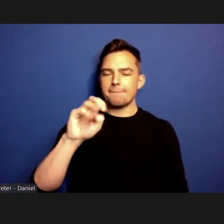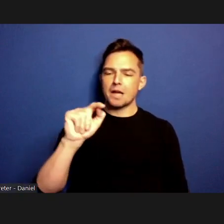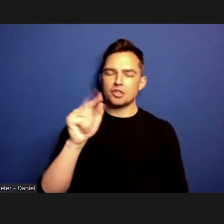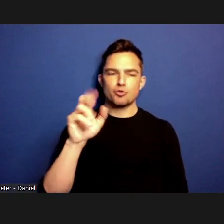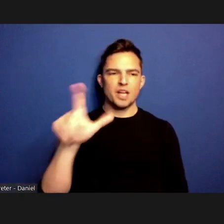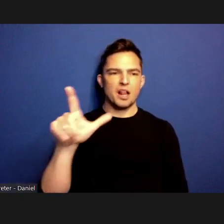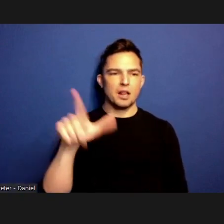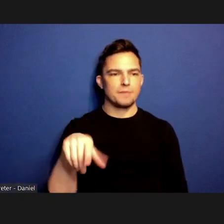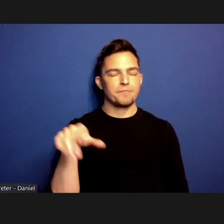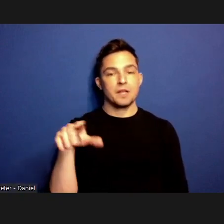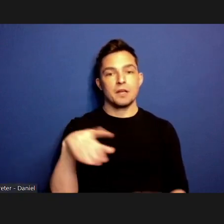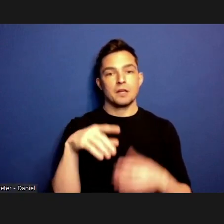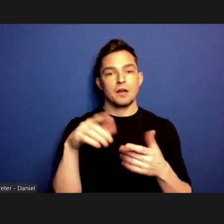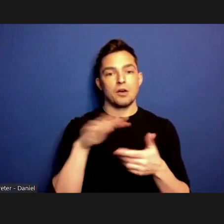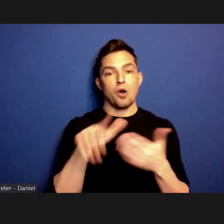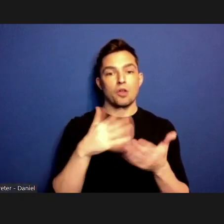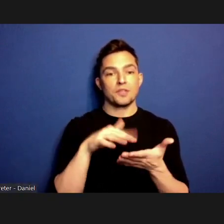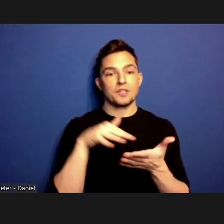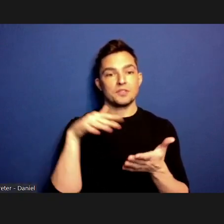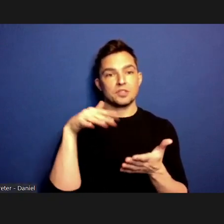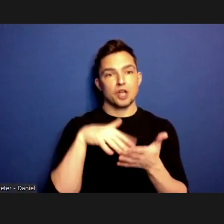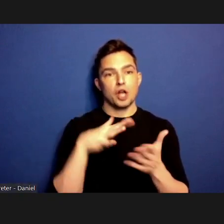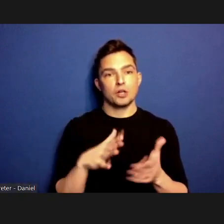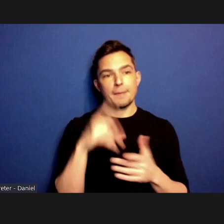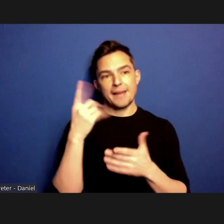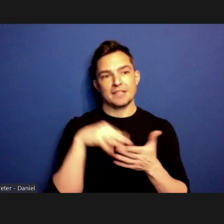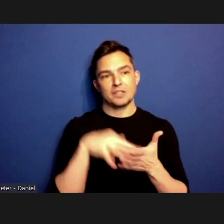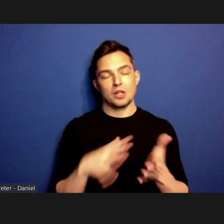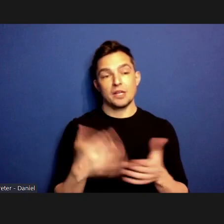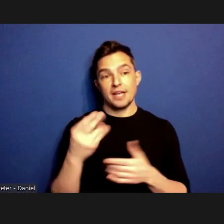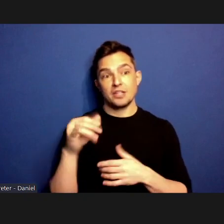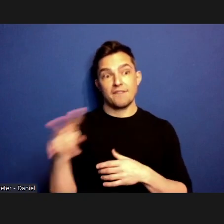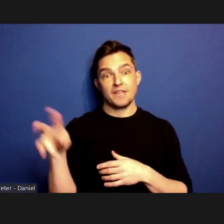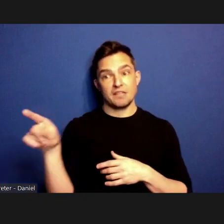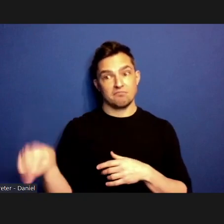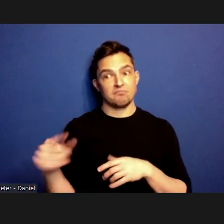black scholars, went to this conference. Now, HIV being the world in which my research is